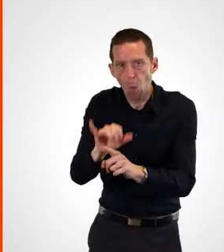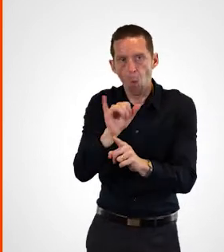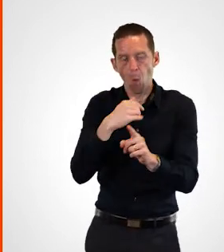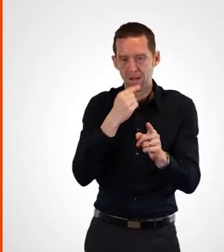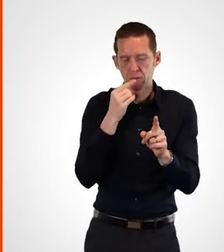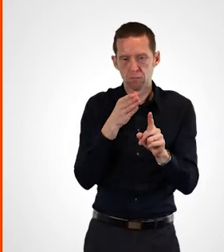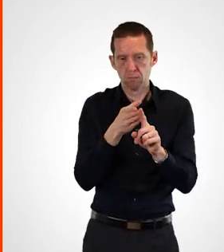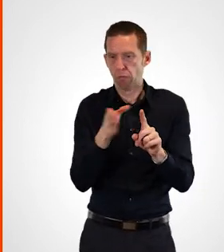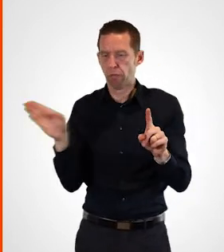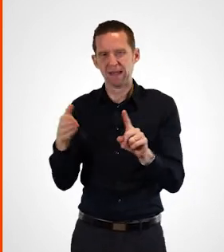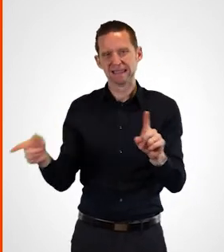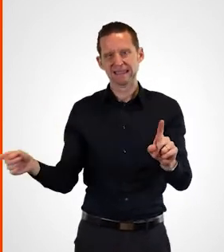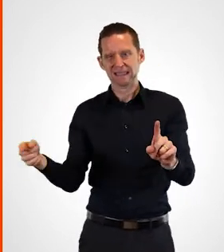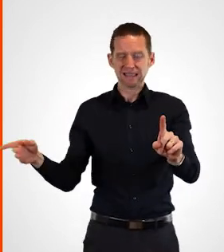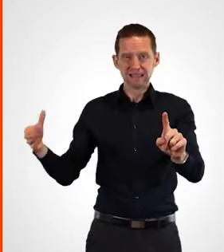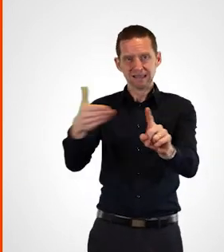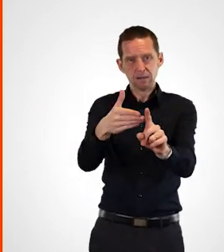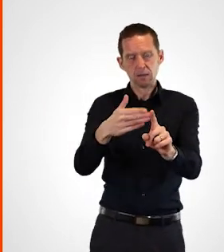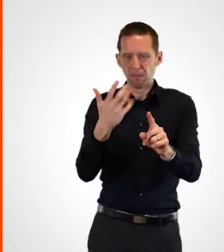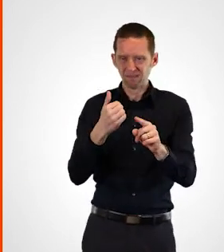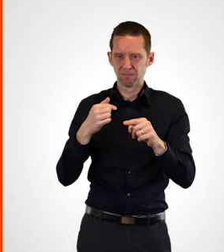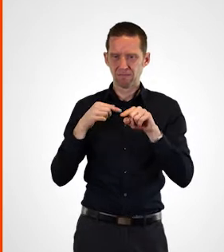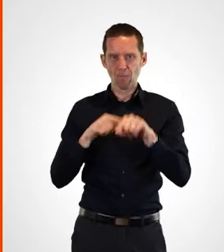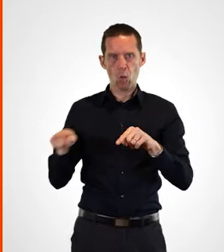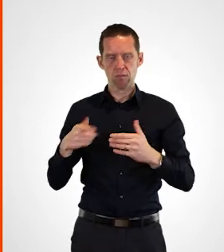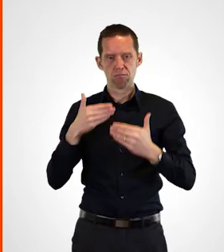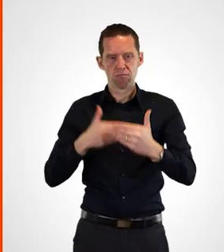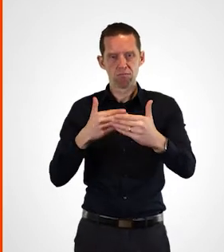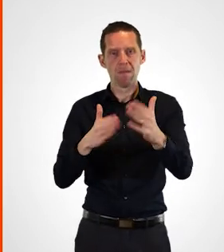and we need to be paying attention because we're not meeting milestones that we need to be aware of.